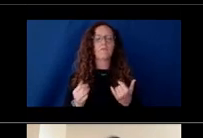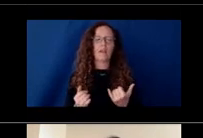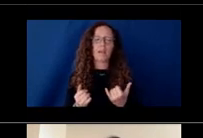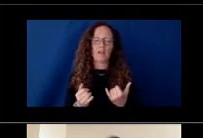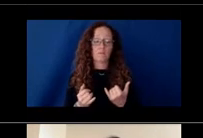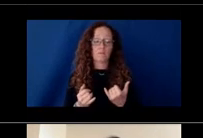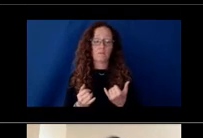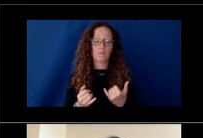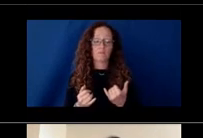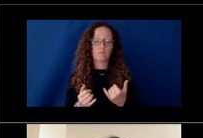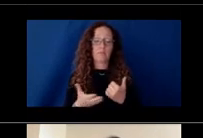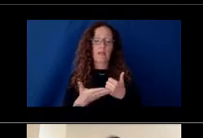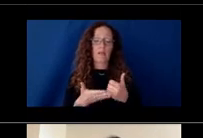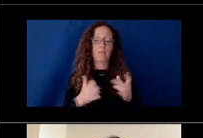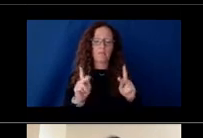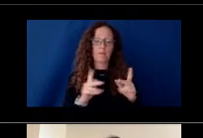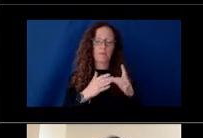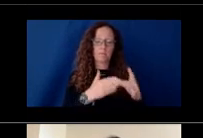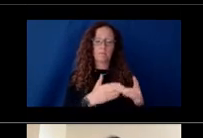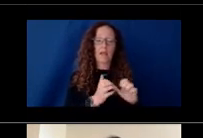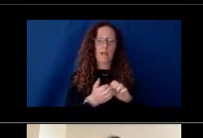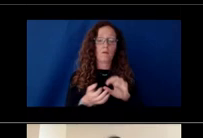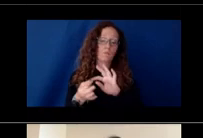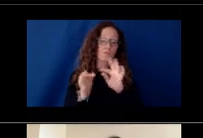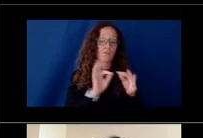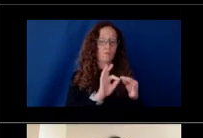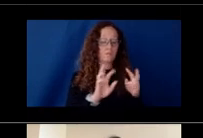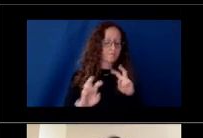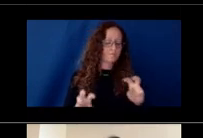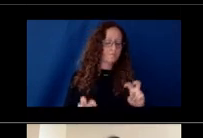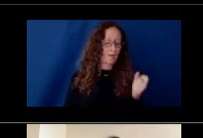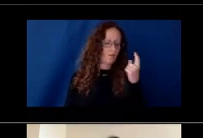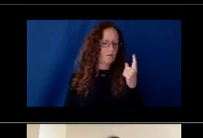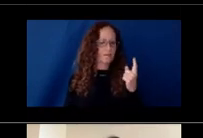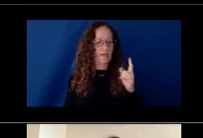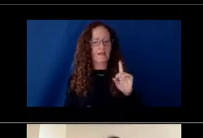walk people through how to interpret the data is pretty important. But at each of these points we